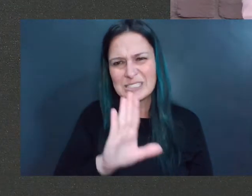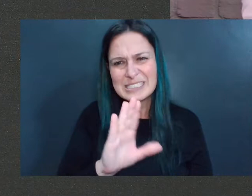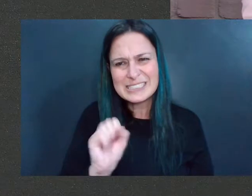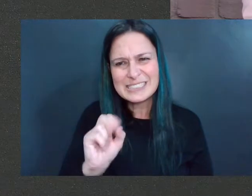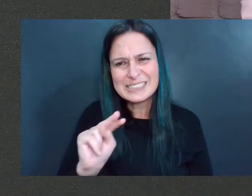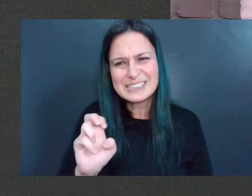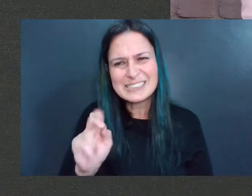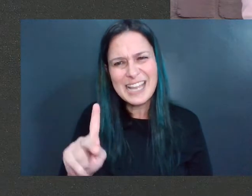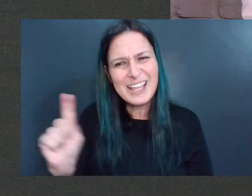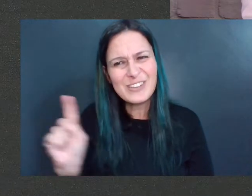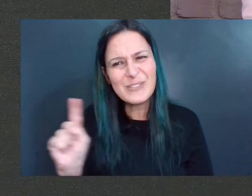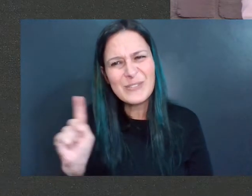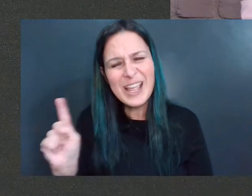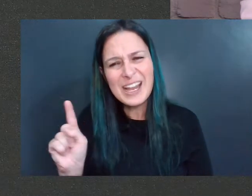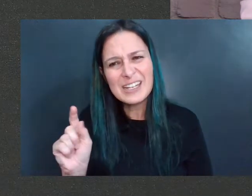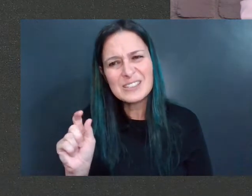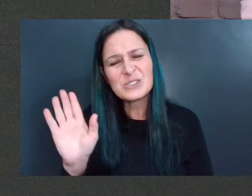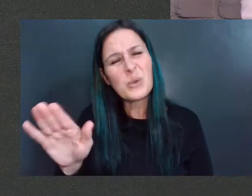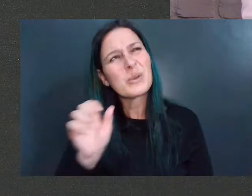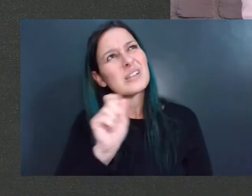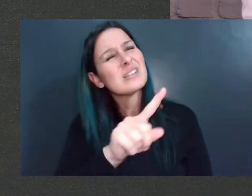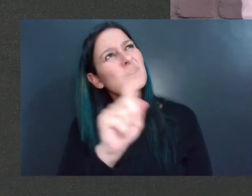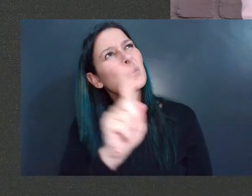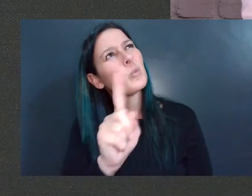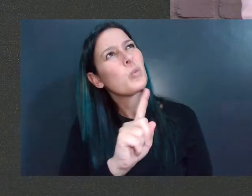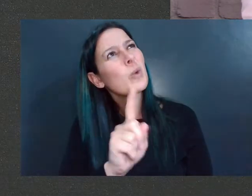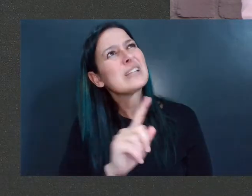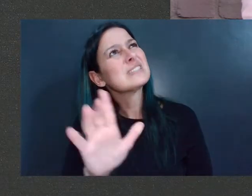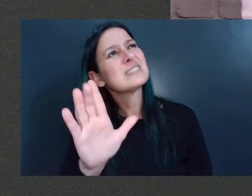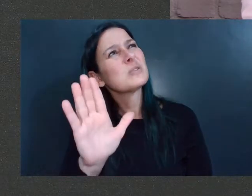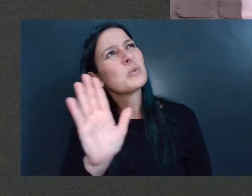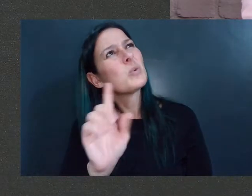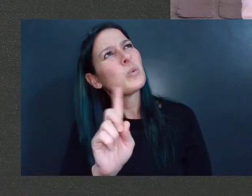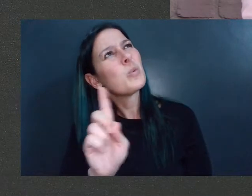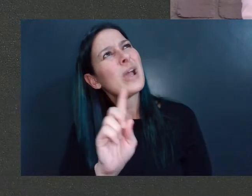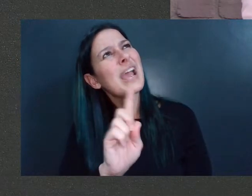So he'll ask you for his lunchbox.